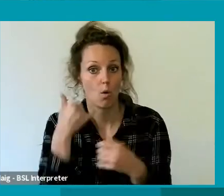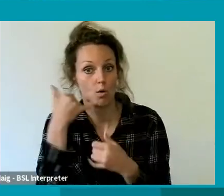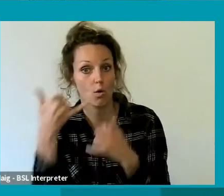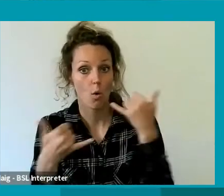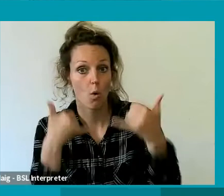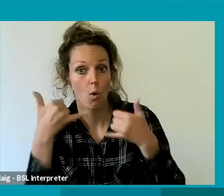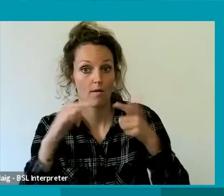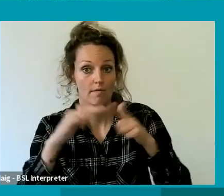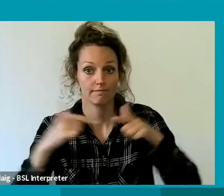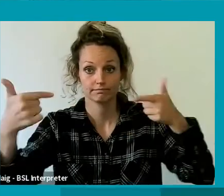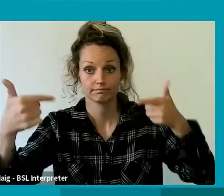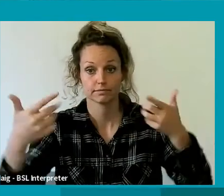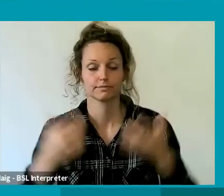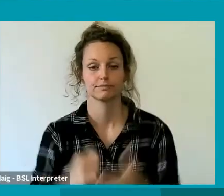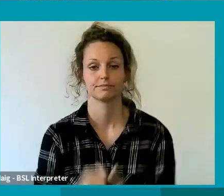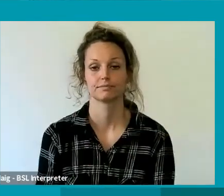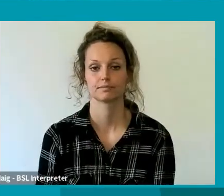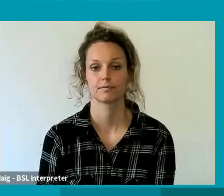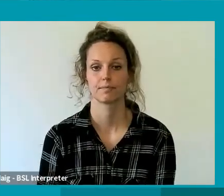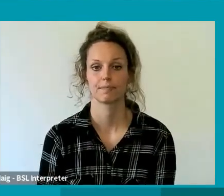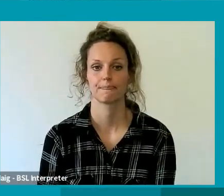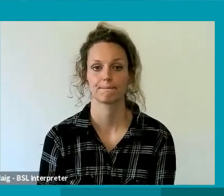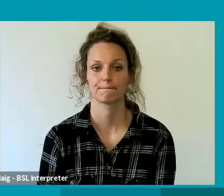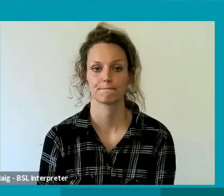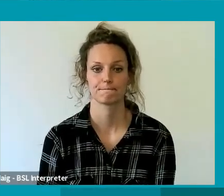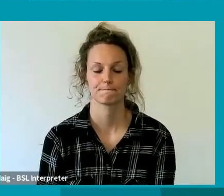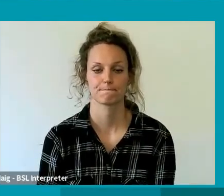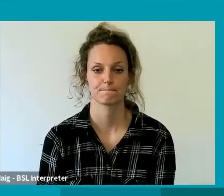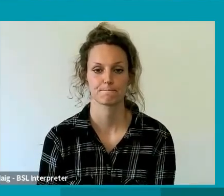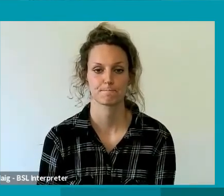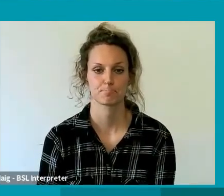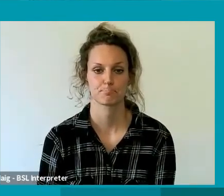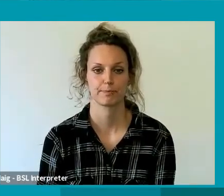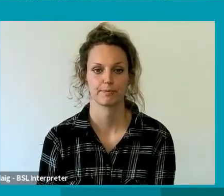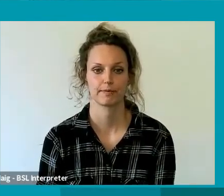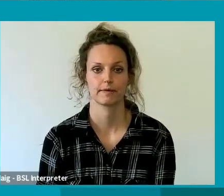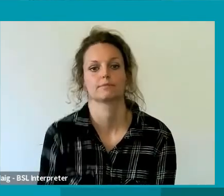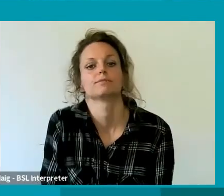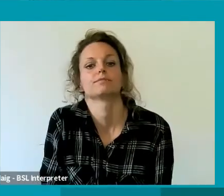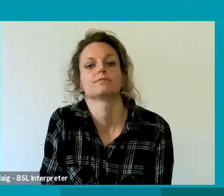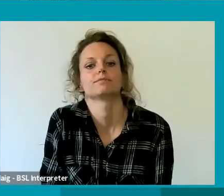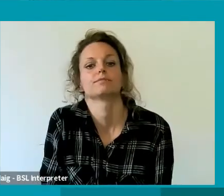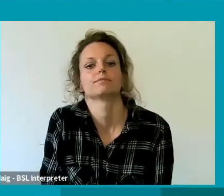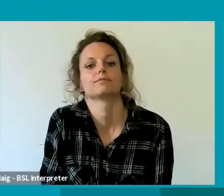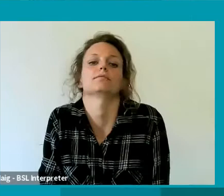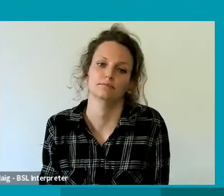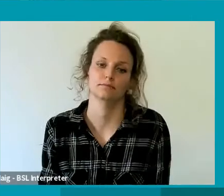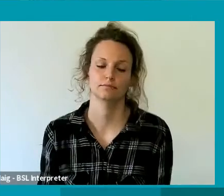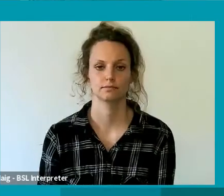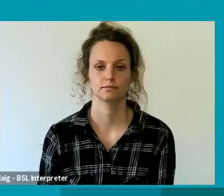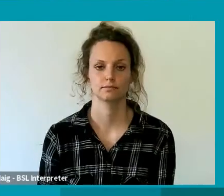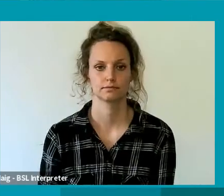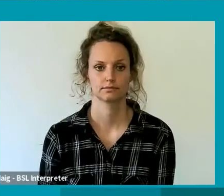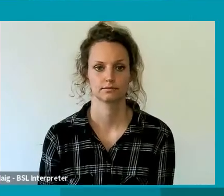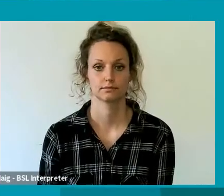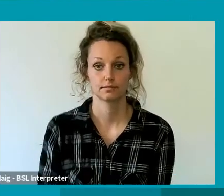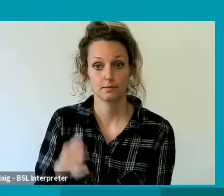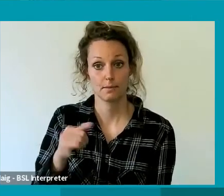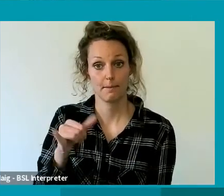It's really important, especially if you are building connections. Perhaps you wanting to reach out to employers or recruiters, and specifically if you're wanting